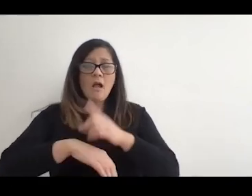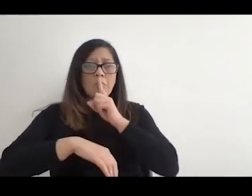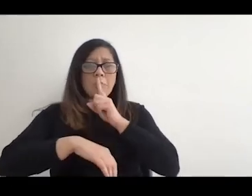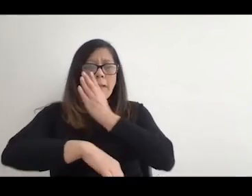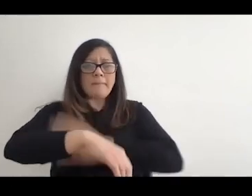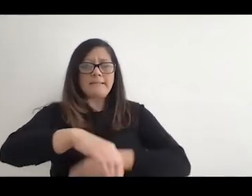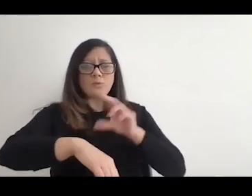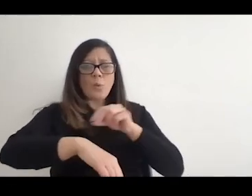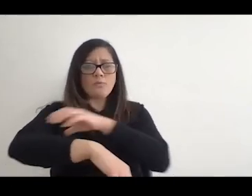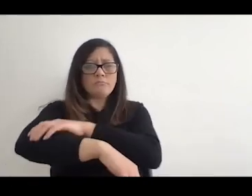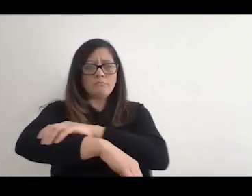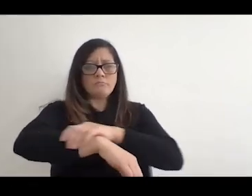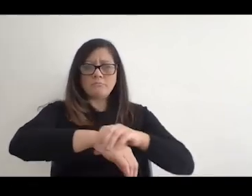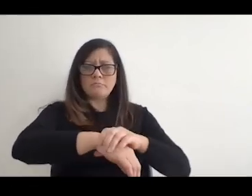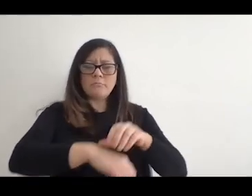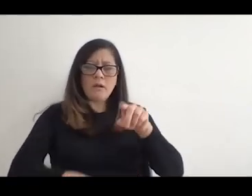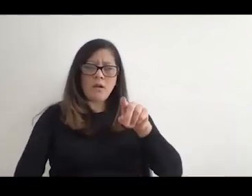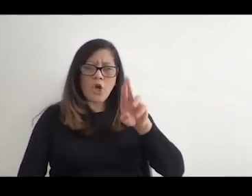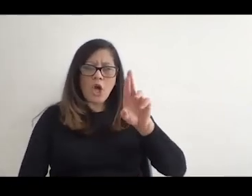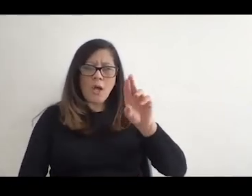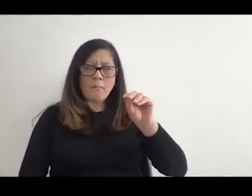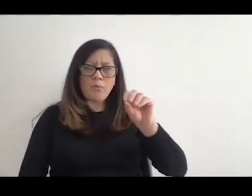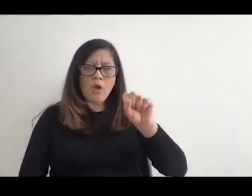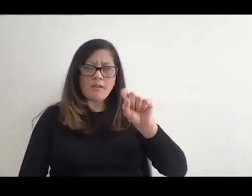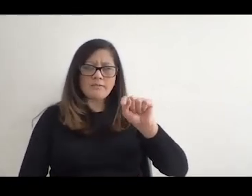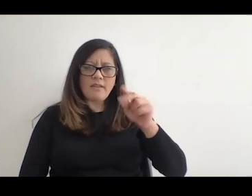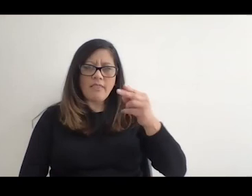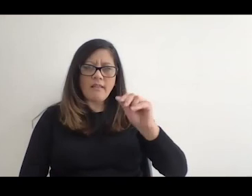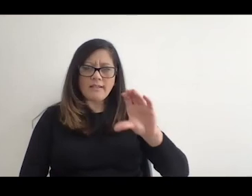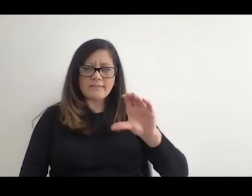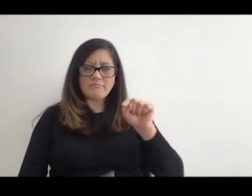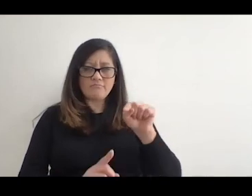As this impacts the garment assistive technology.